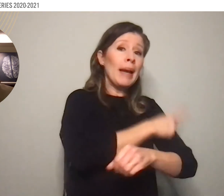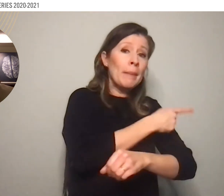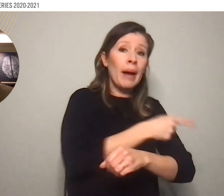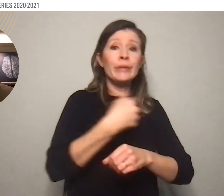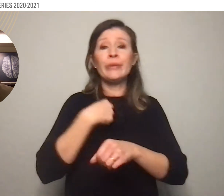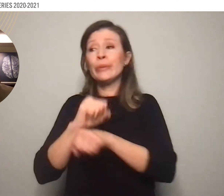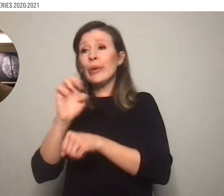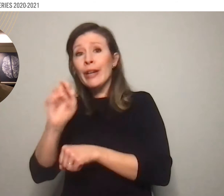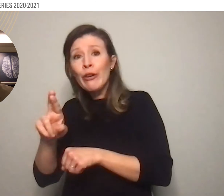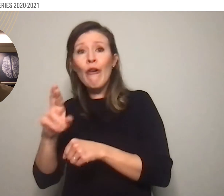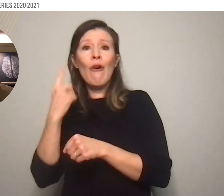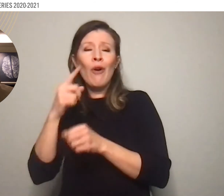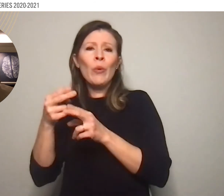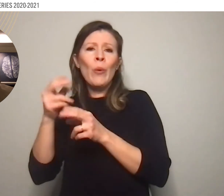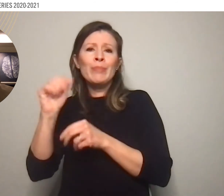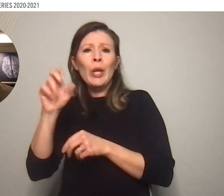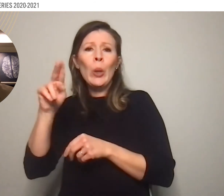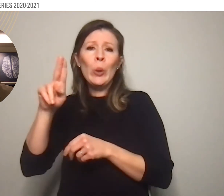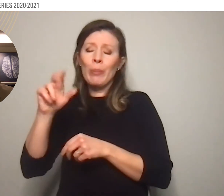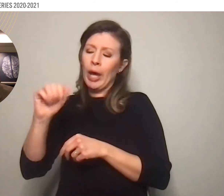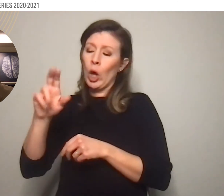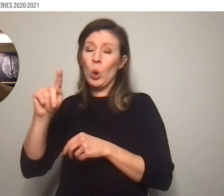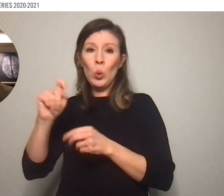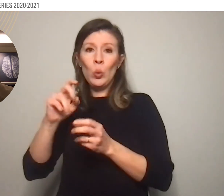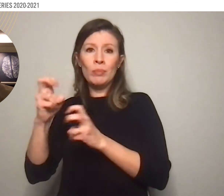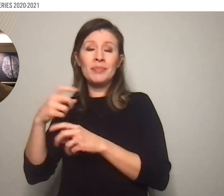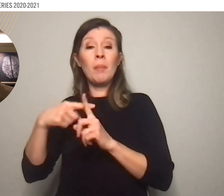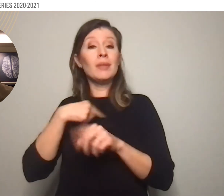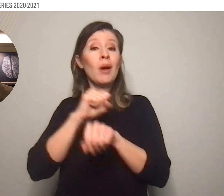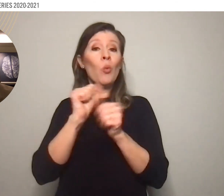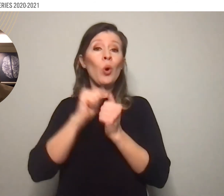work in the emergency room but I also did a lot of teaching to the PhD students and medical students.